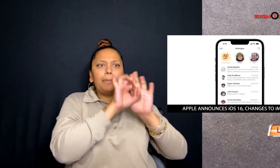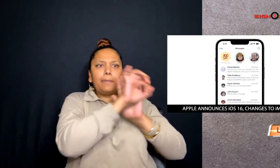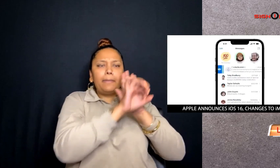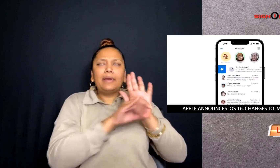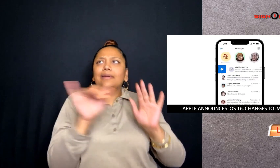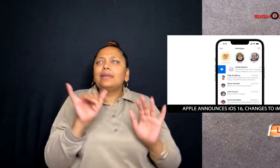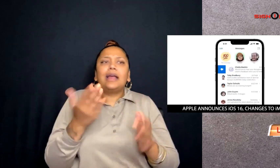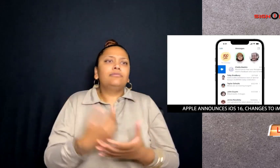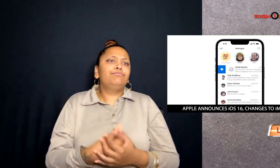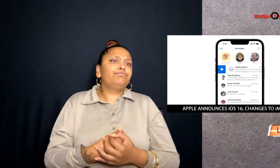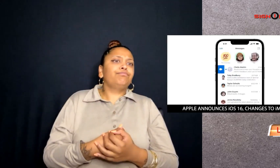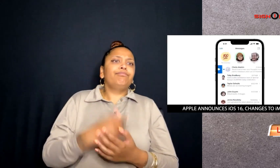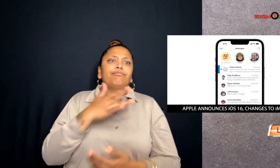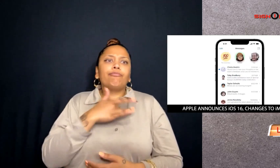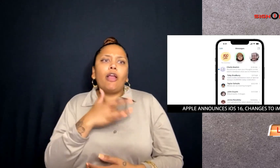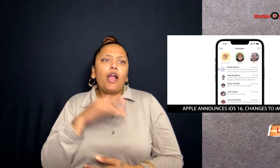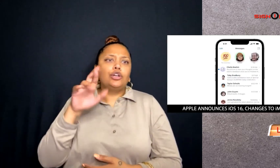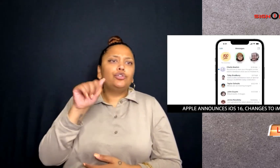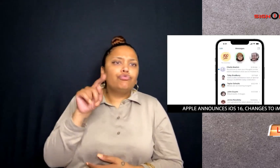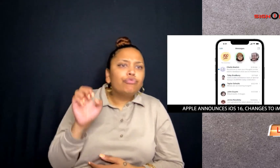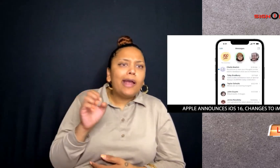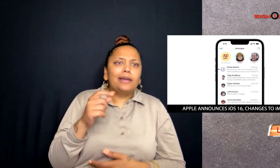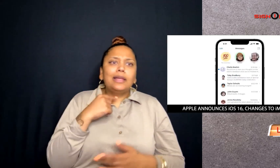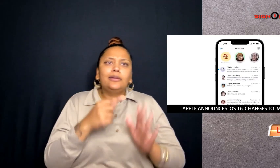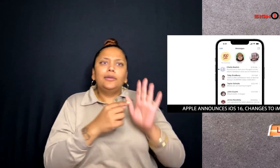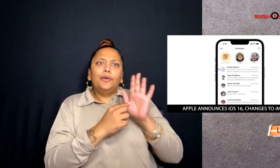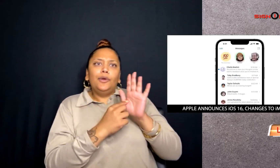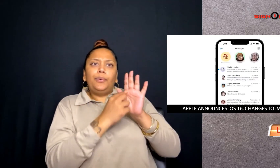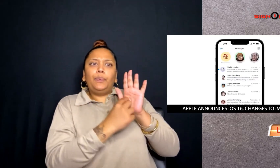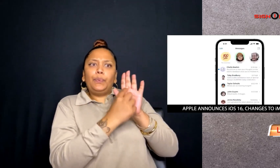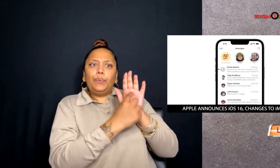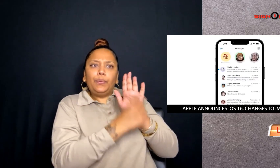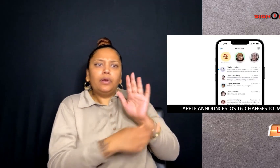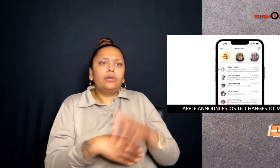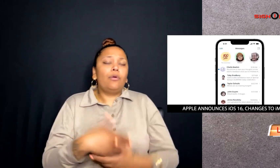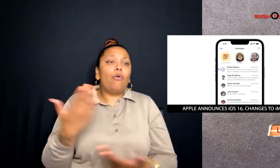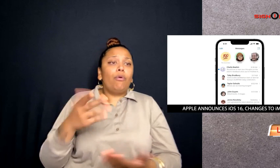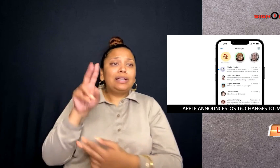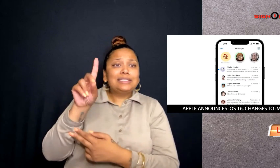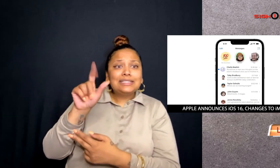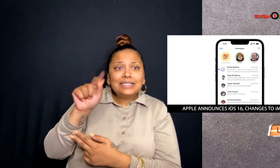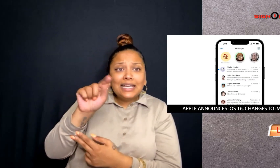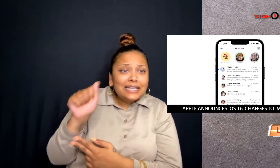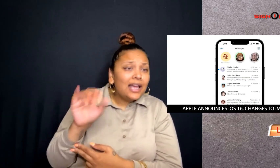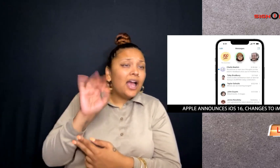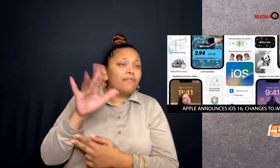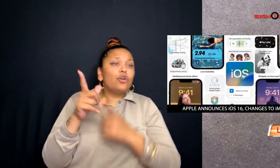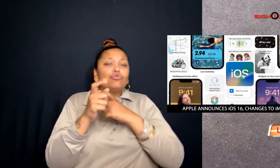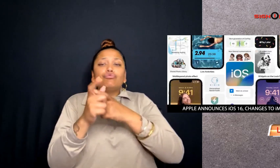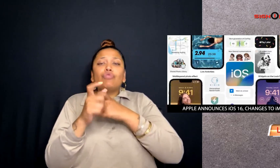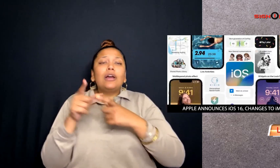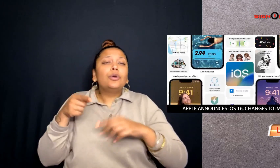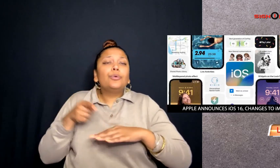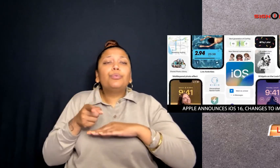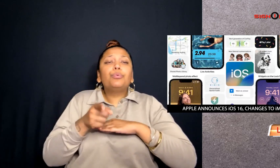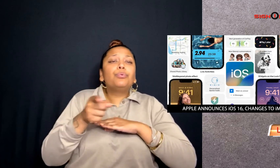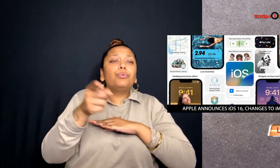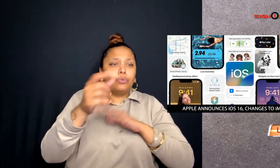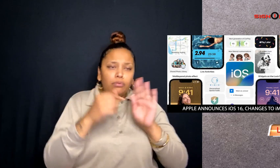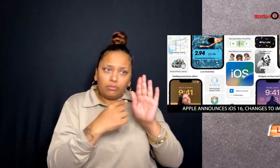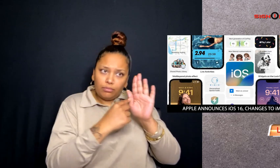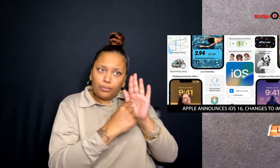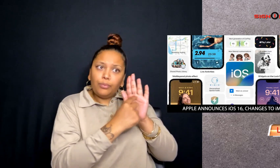the Apple Watch will have new features like heart rate zones and data on a runners stride